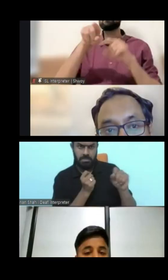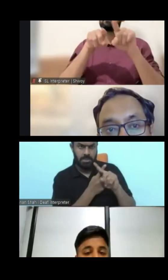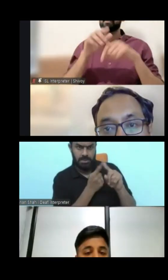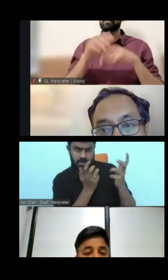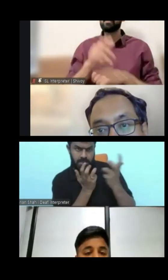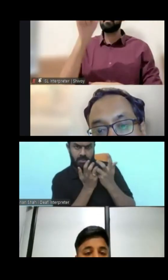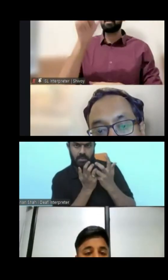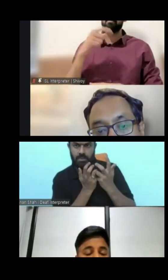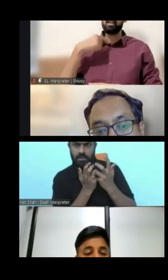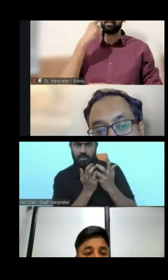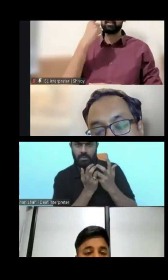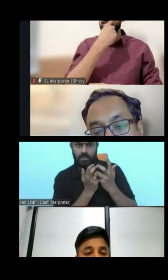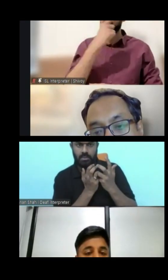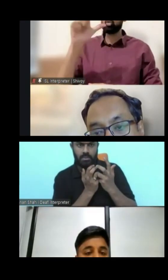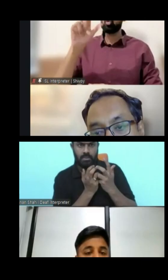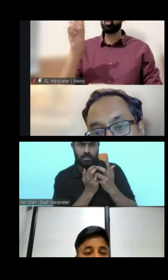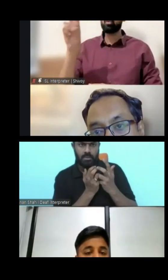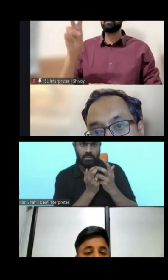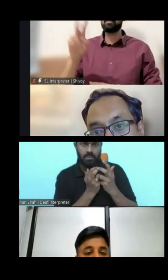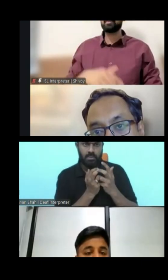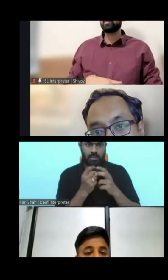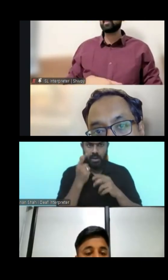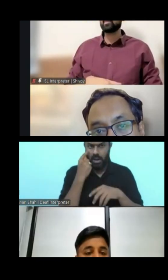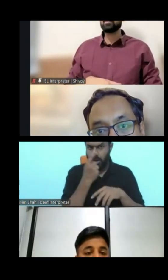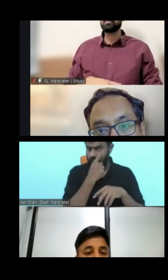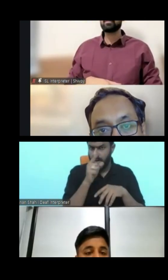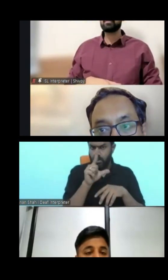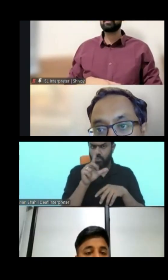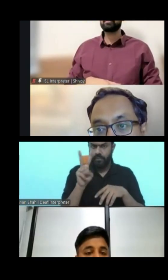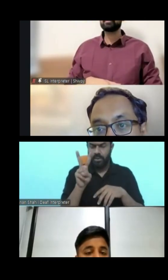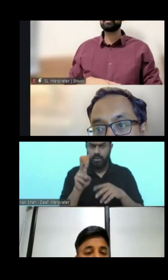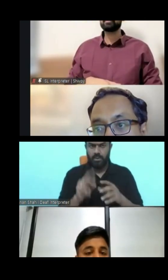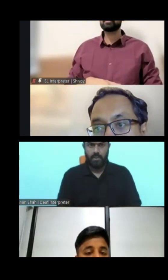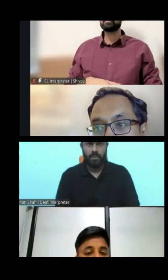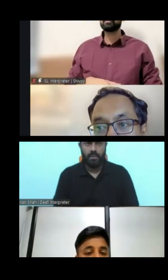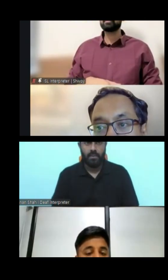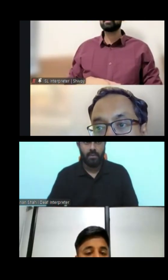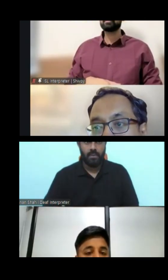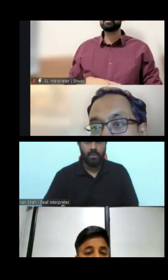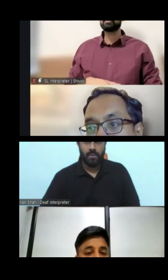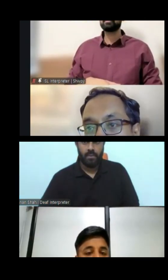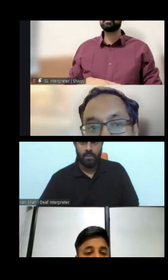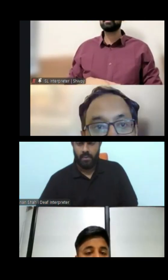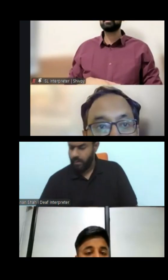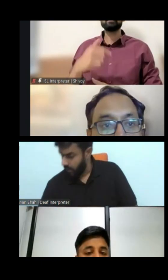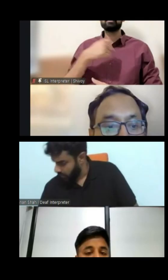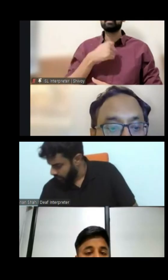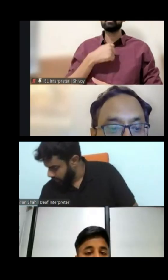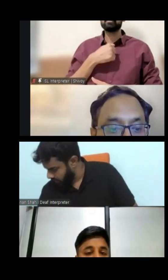And you are someone that who does not want to or who cannot see light mode.